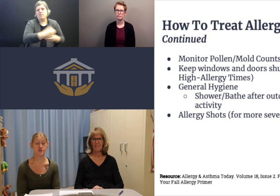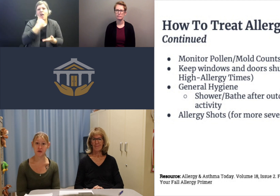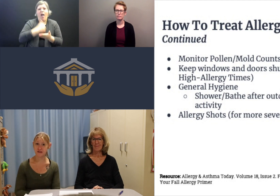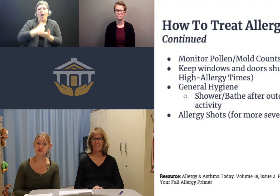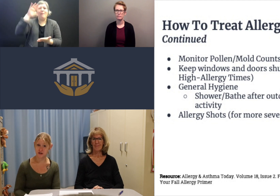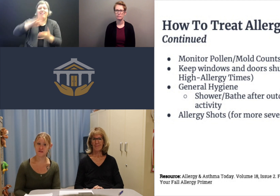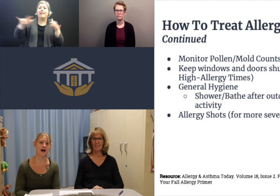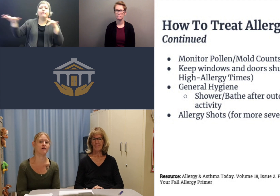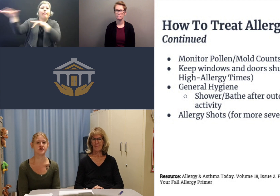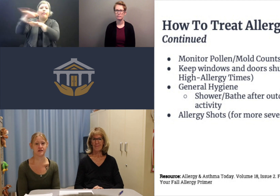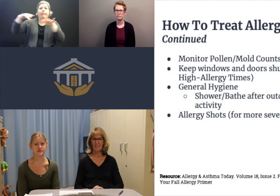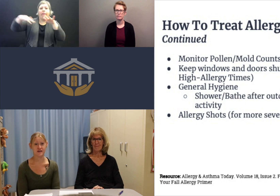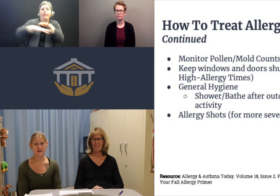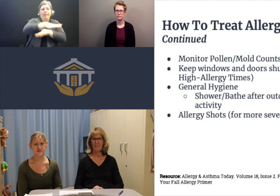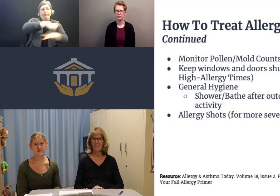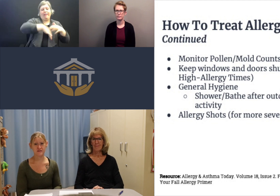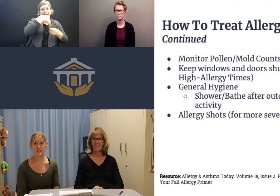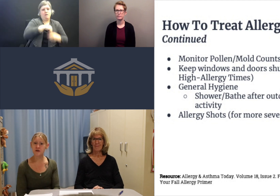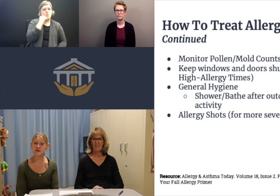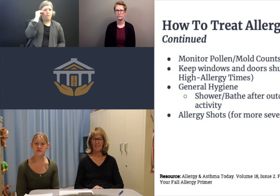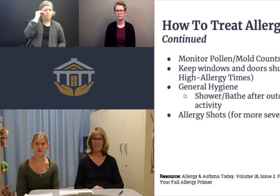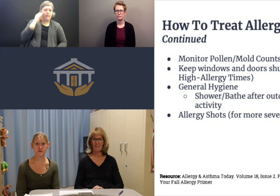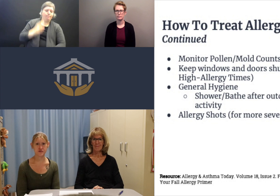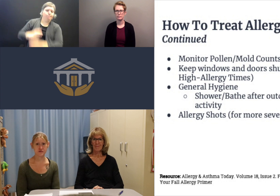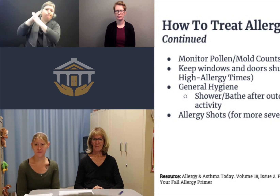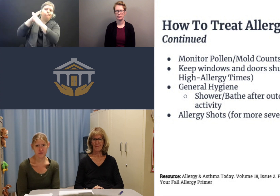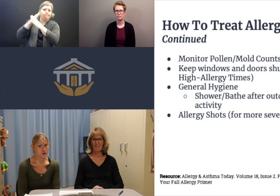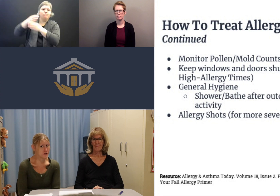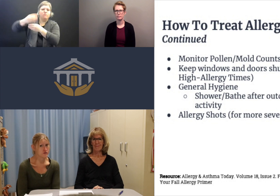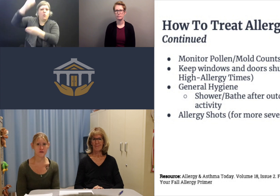is going to trigger the allergies. So keep your windows closed. I mean you can open your door if